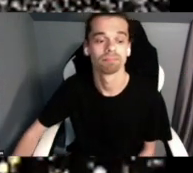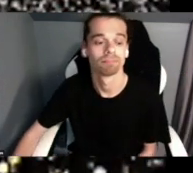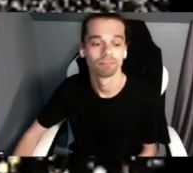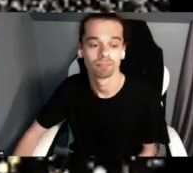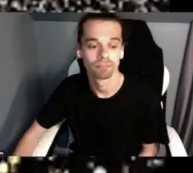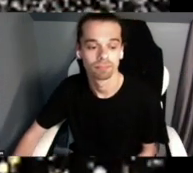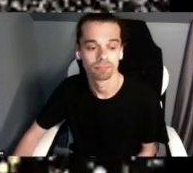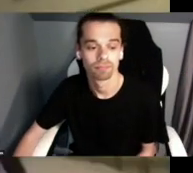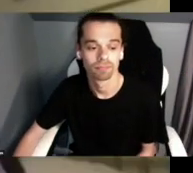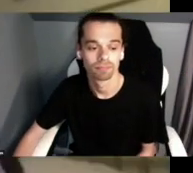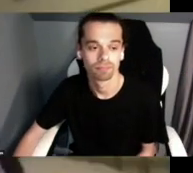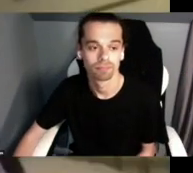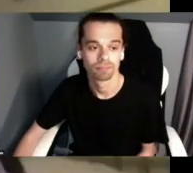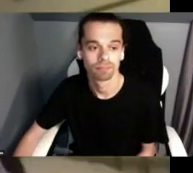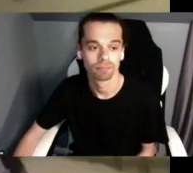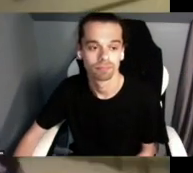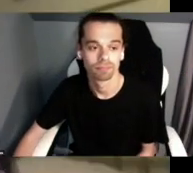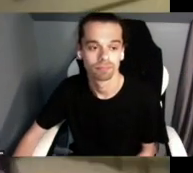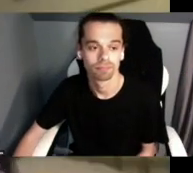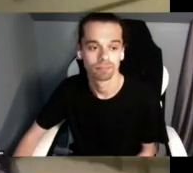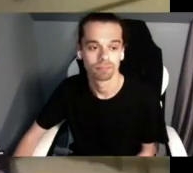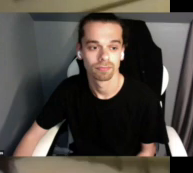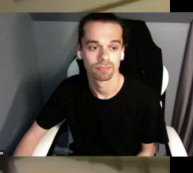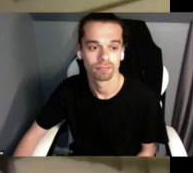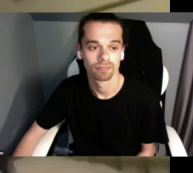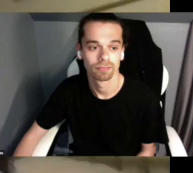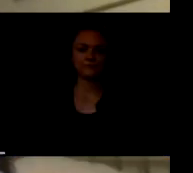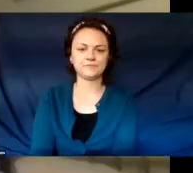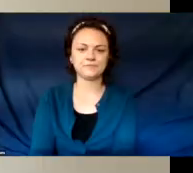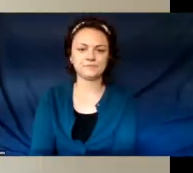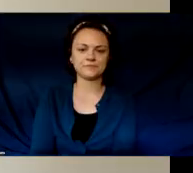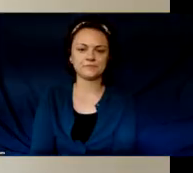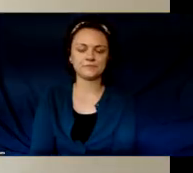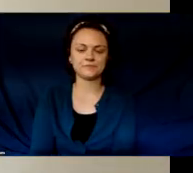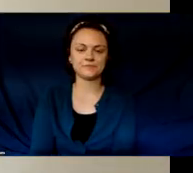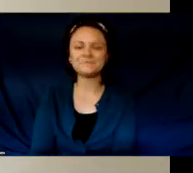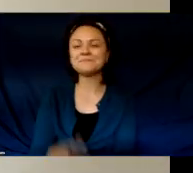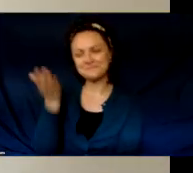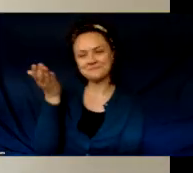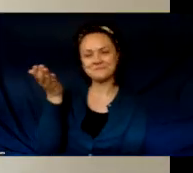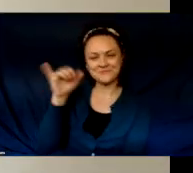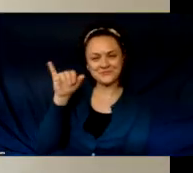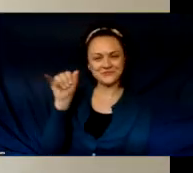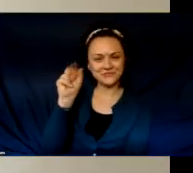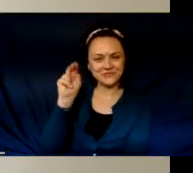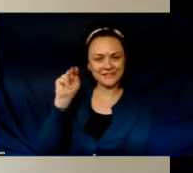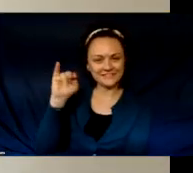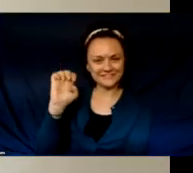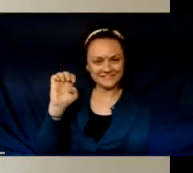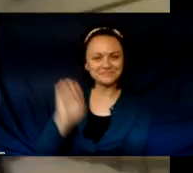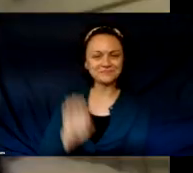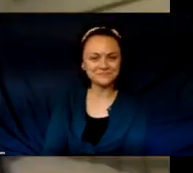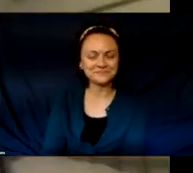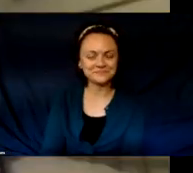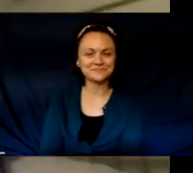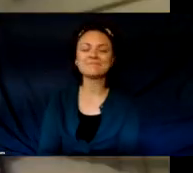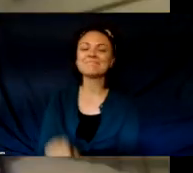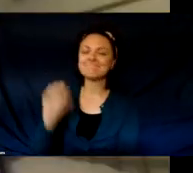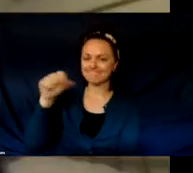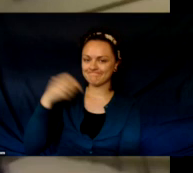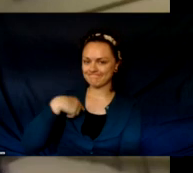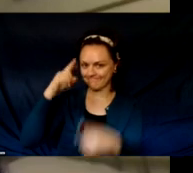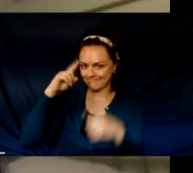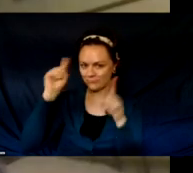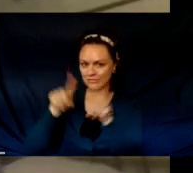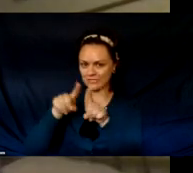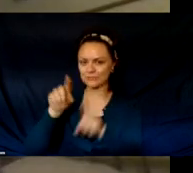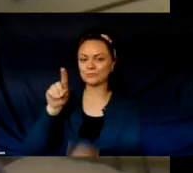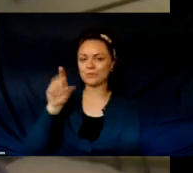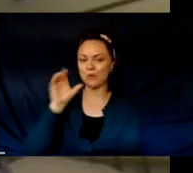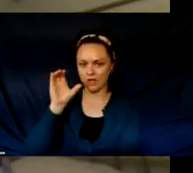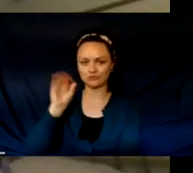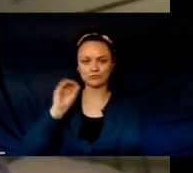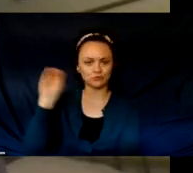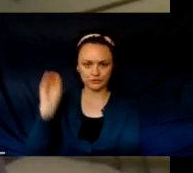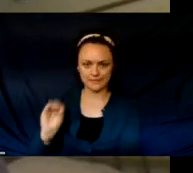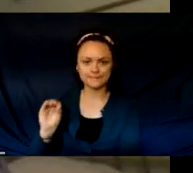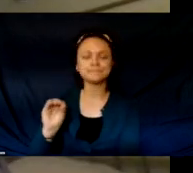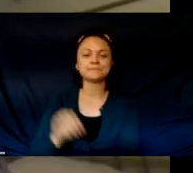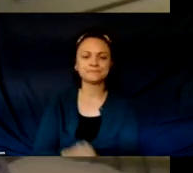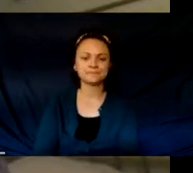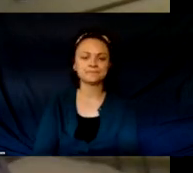This is Janie I agree 100% I also want